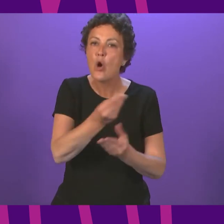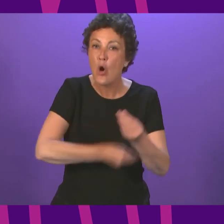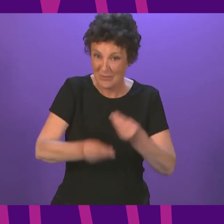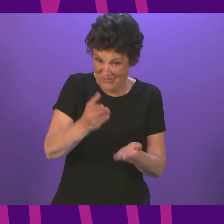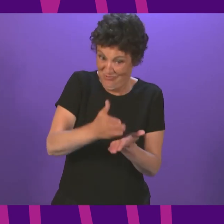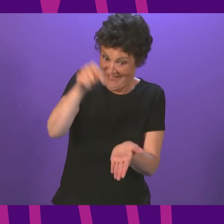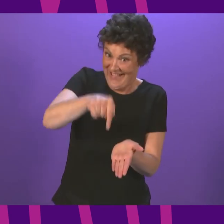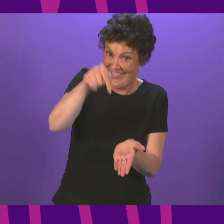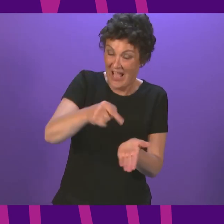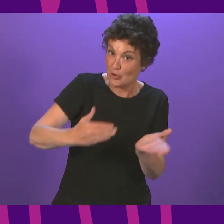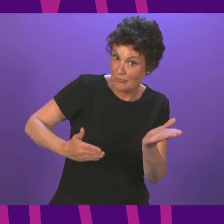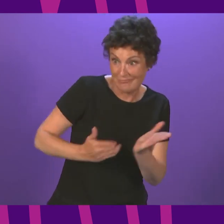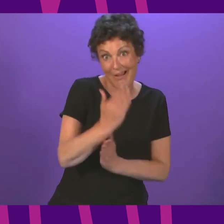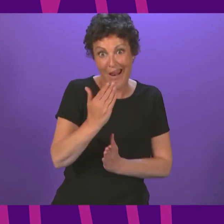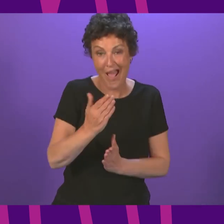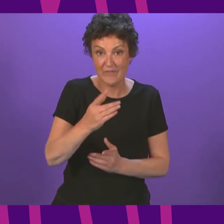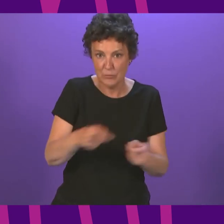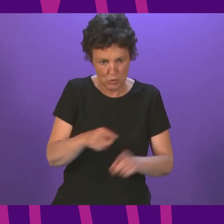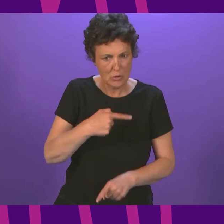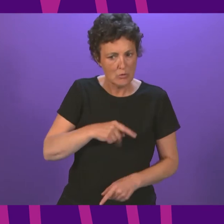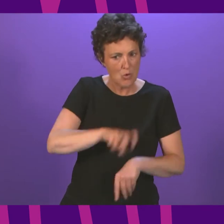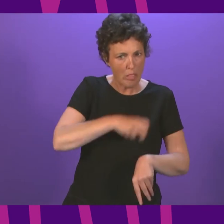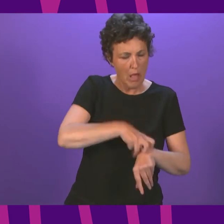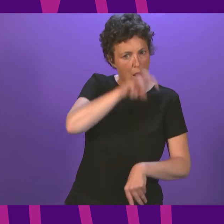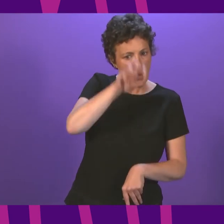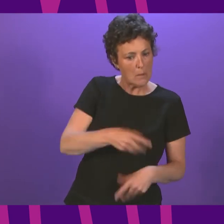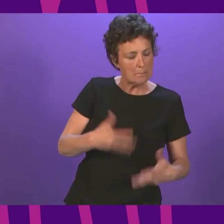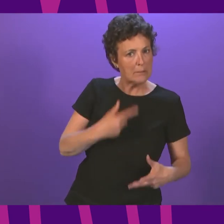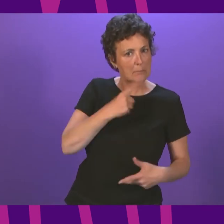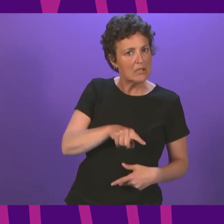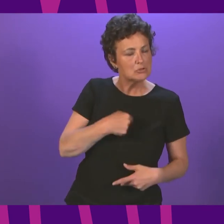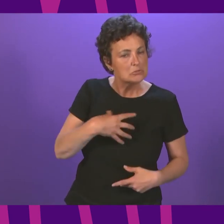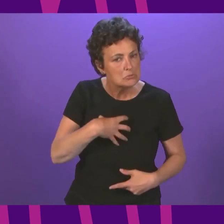music at its centre, whereas Northern Ireland, England and Wales did. I hope that the night-time